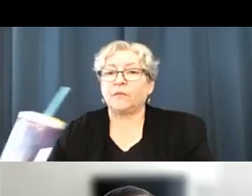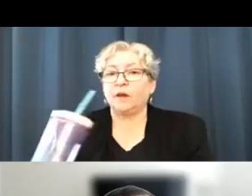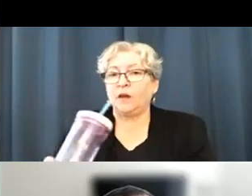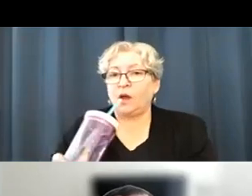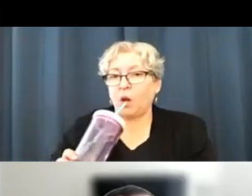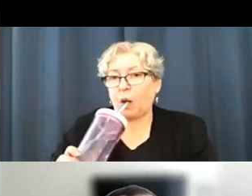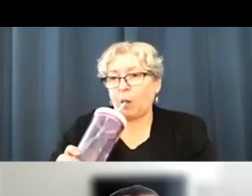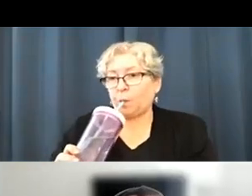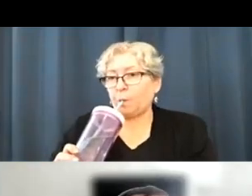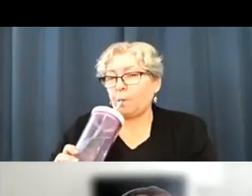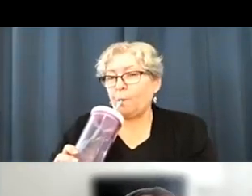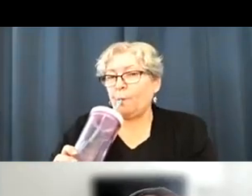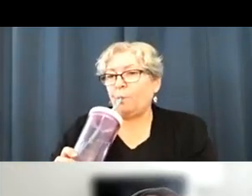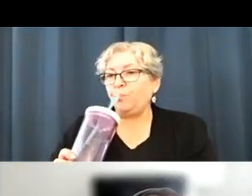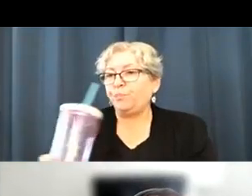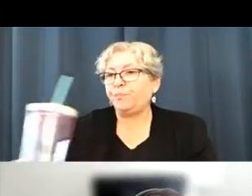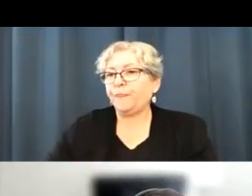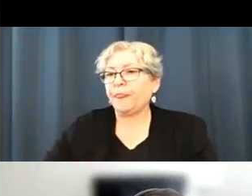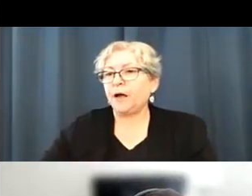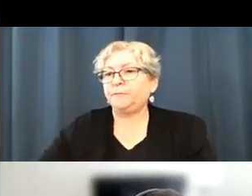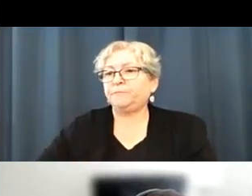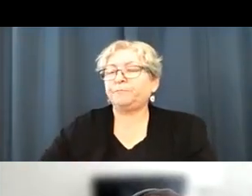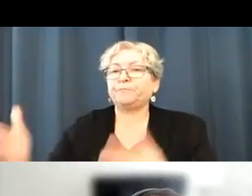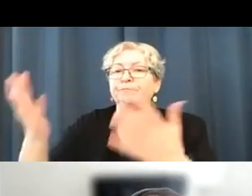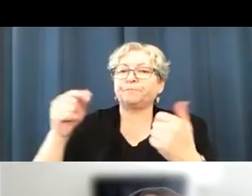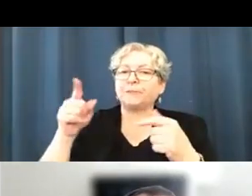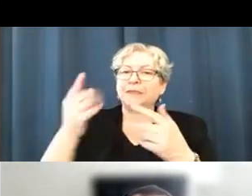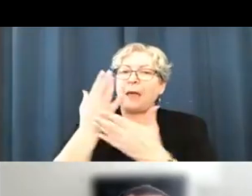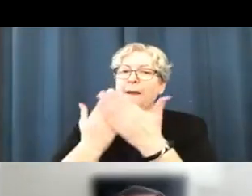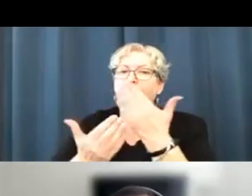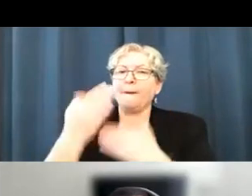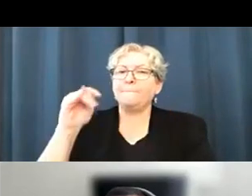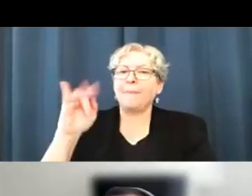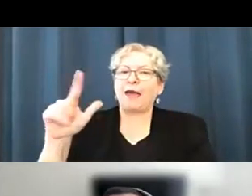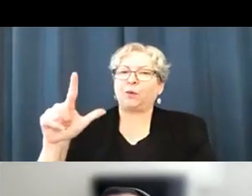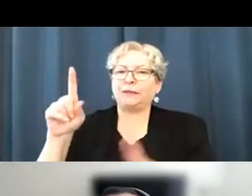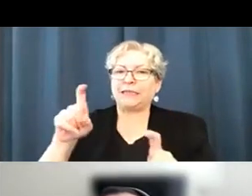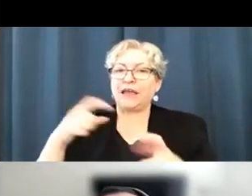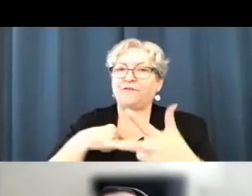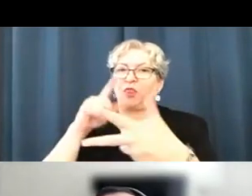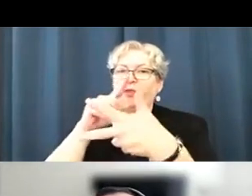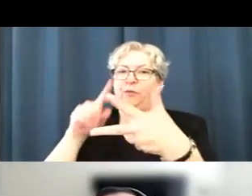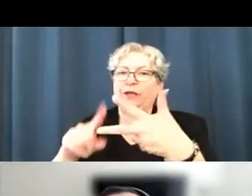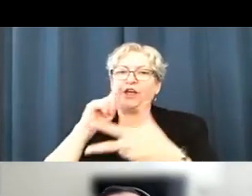So, moving into manual testing. We've got three testing checkpoints. So, if we think about...